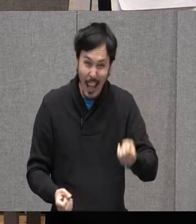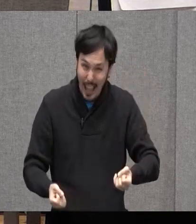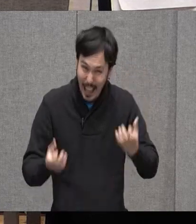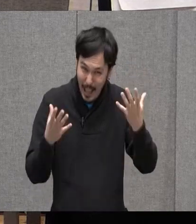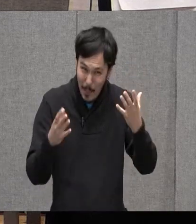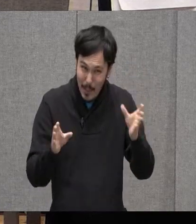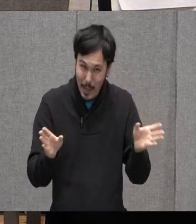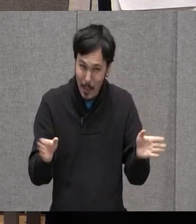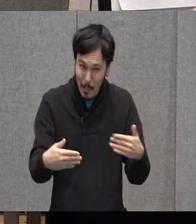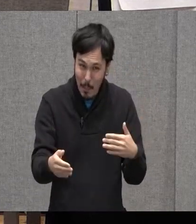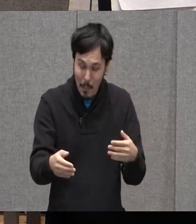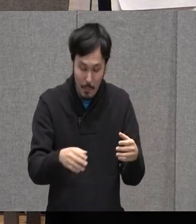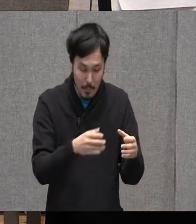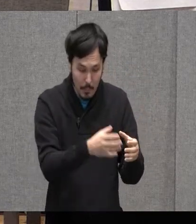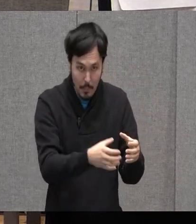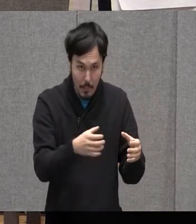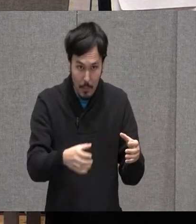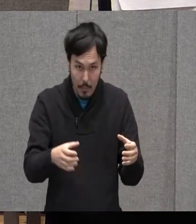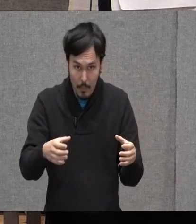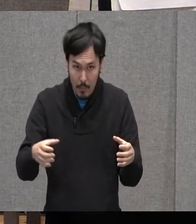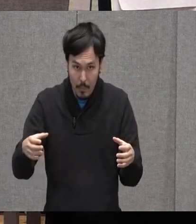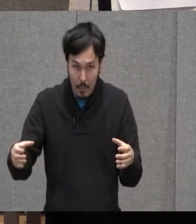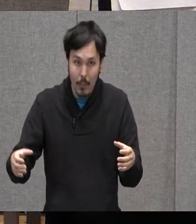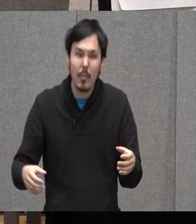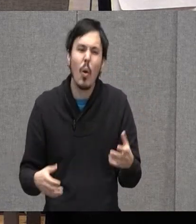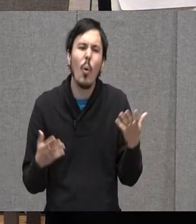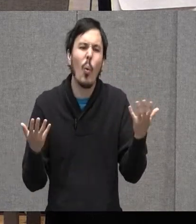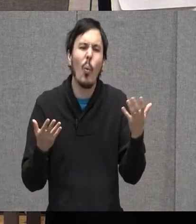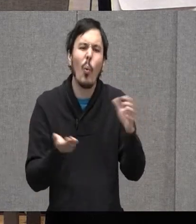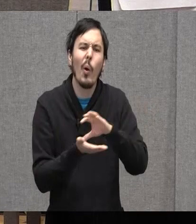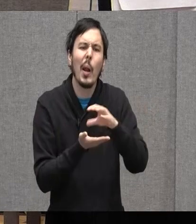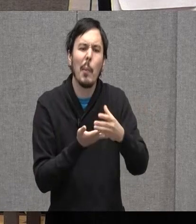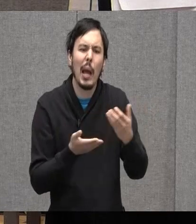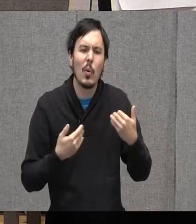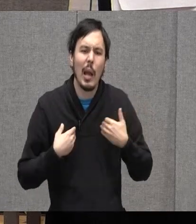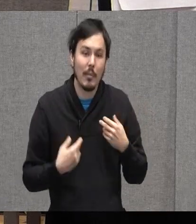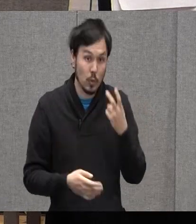What quantities do we have? We have 15 inches.